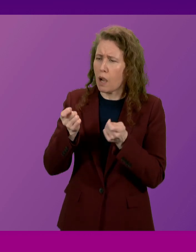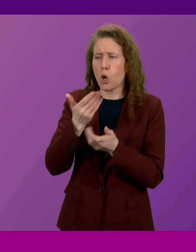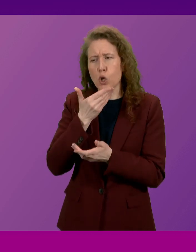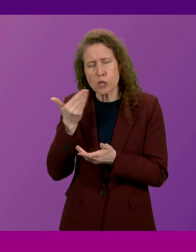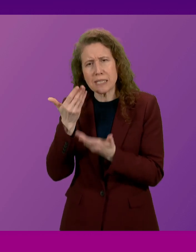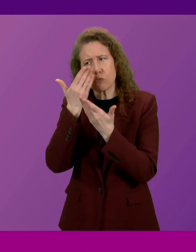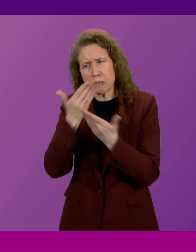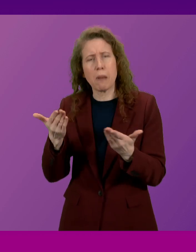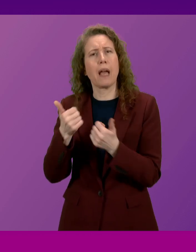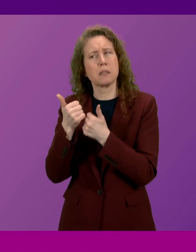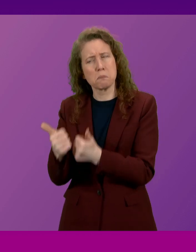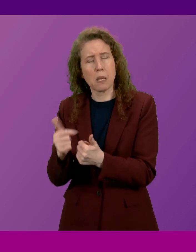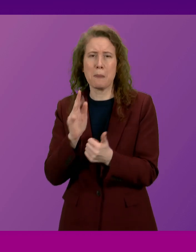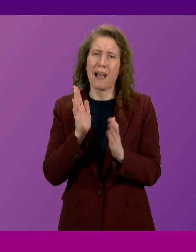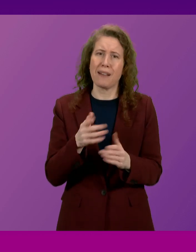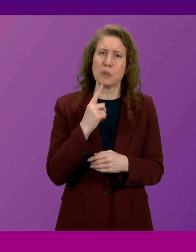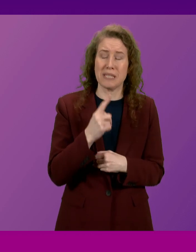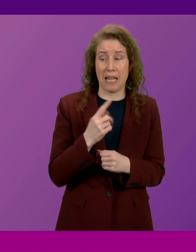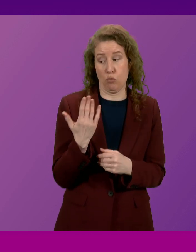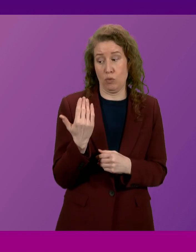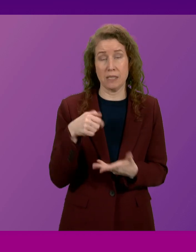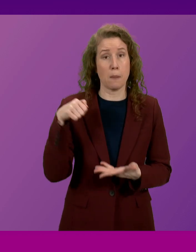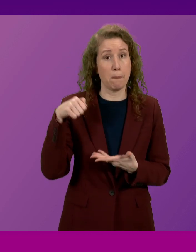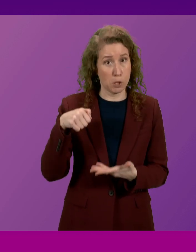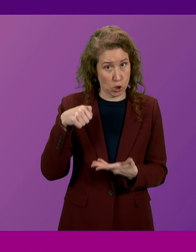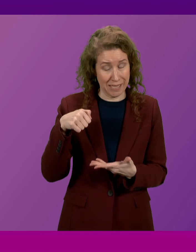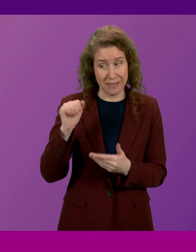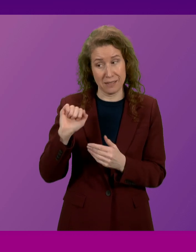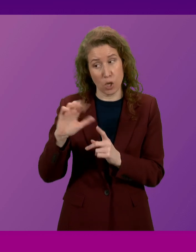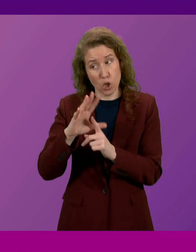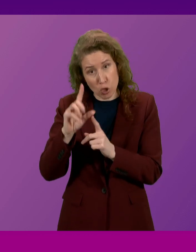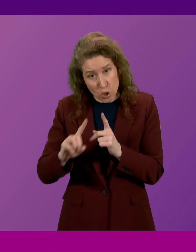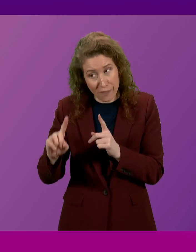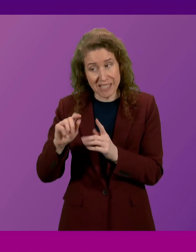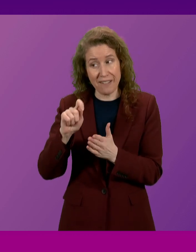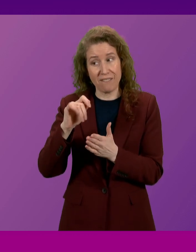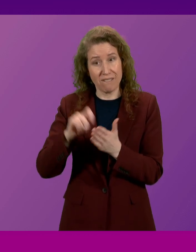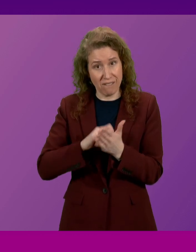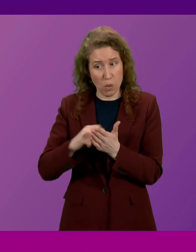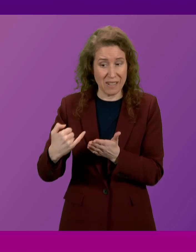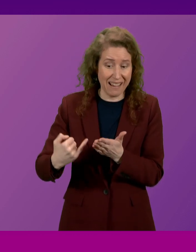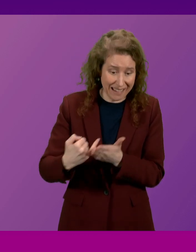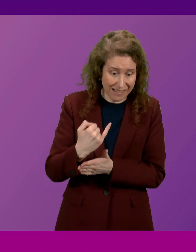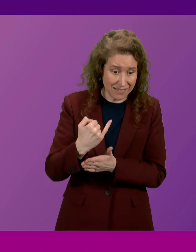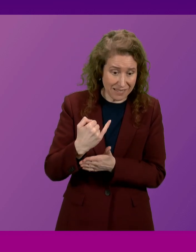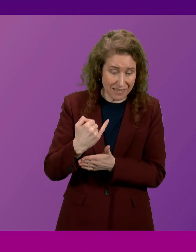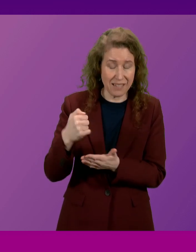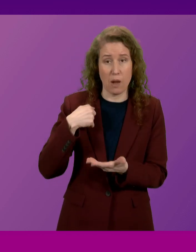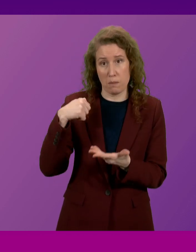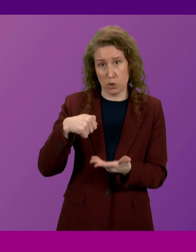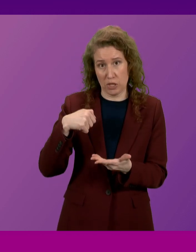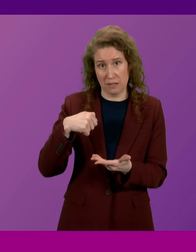I have to point out that the Conservatives voted against the Government’s recent budget and the